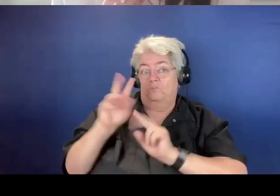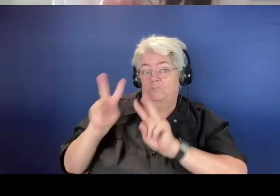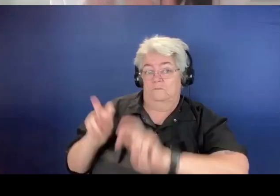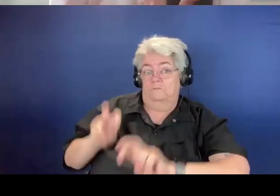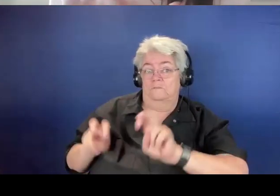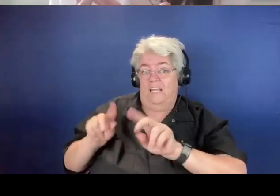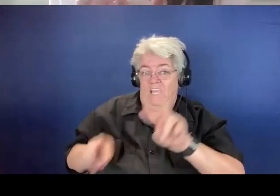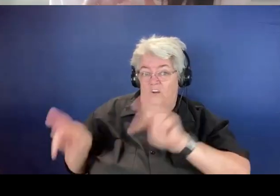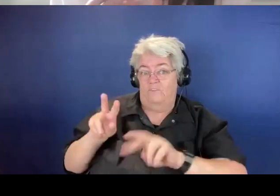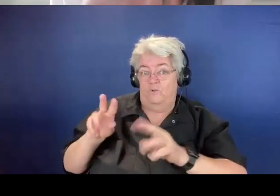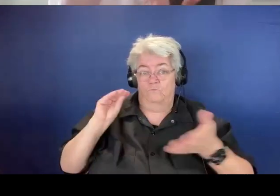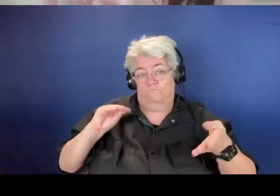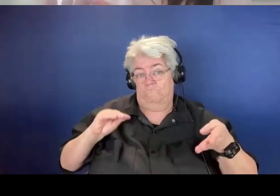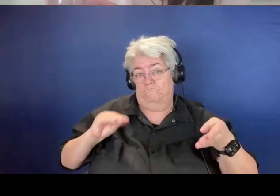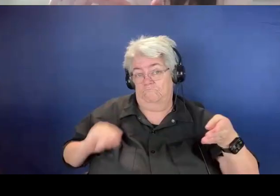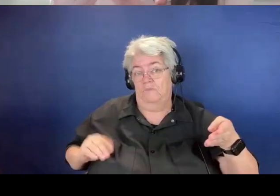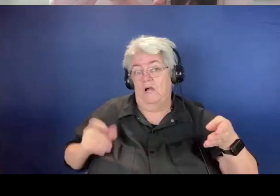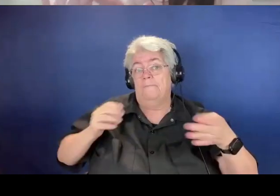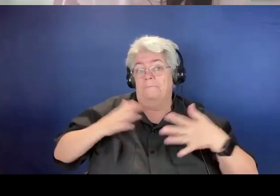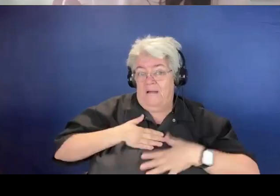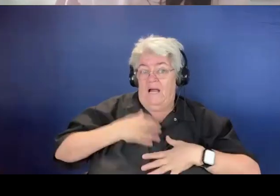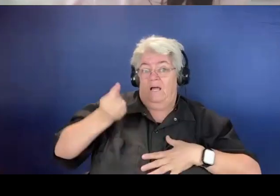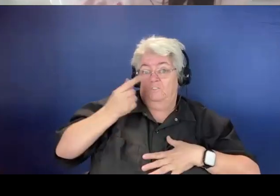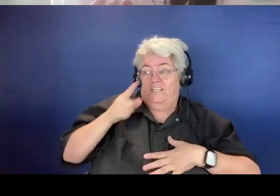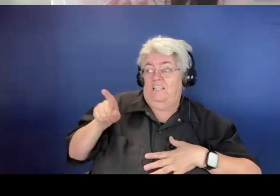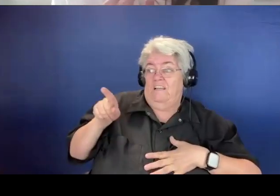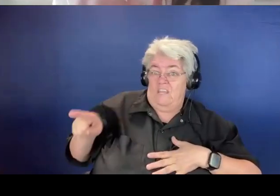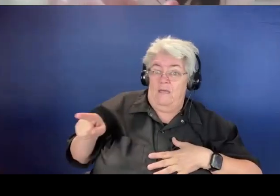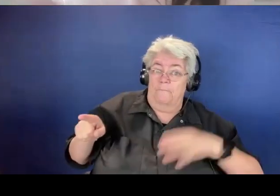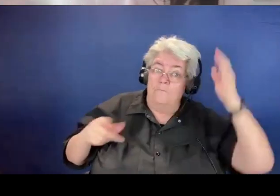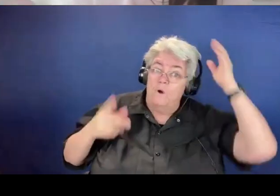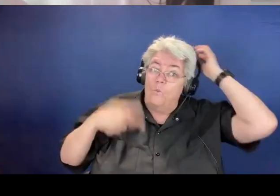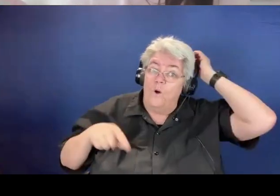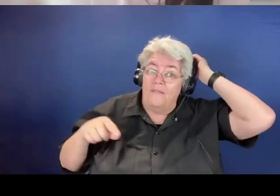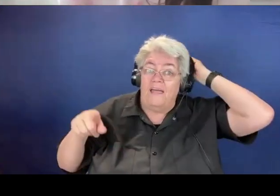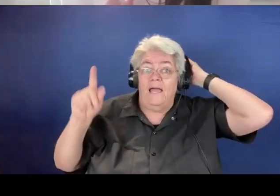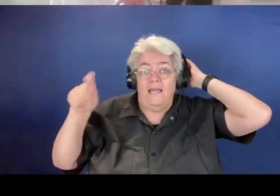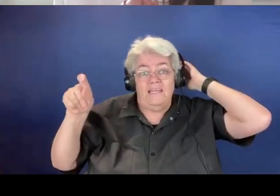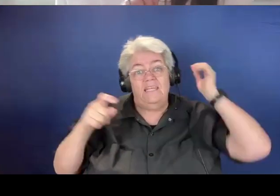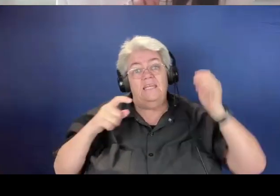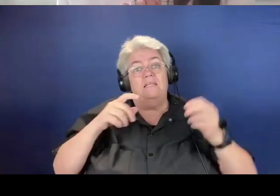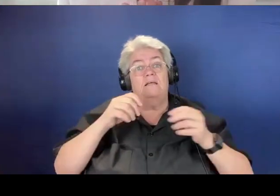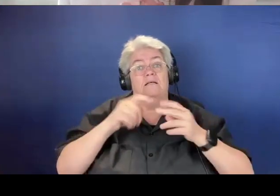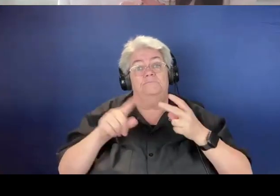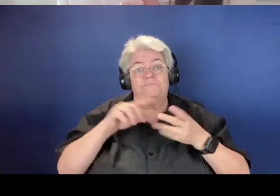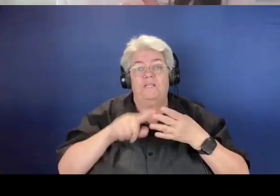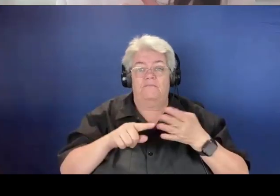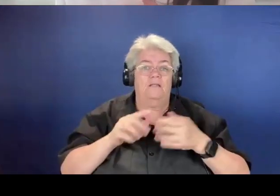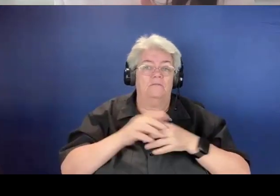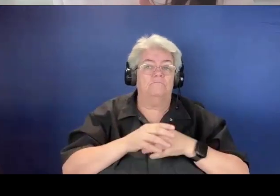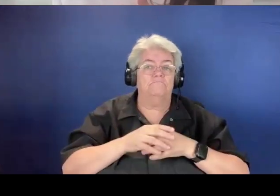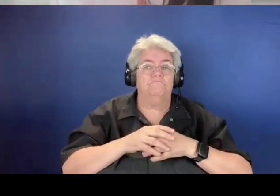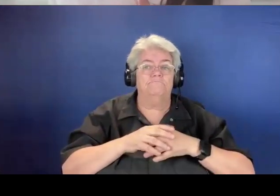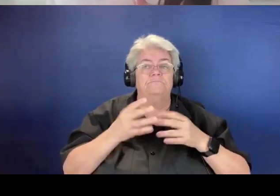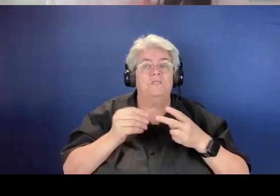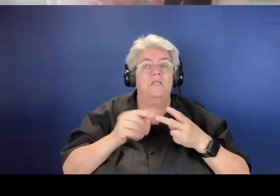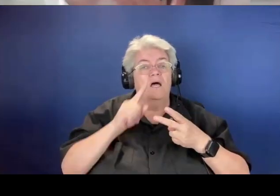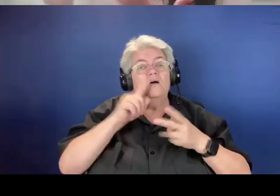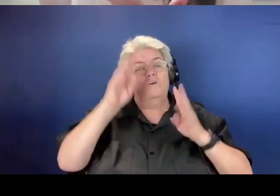understanding of their viewpoints, their needs, and their preferences. You can create your own ethnographic interview based on information that you have.